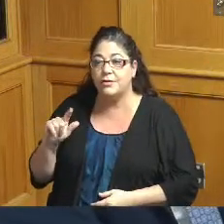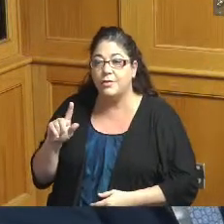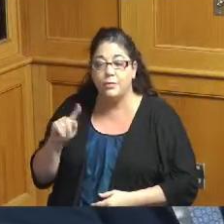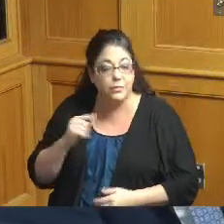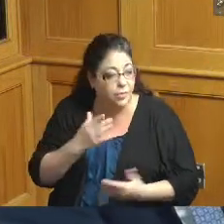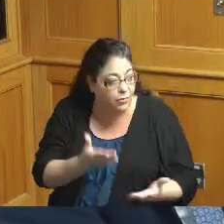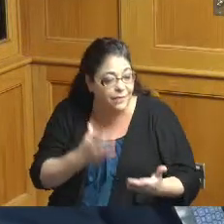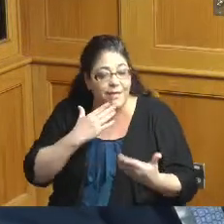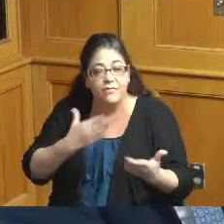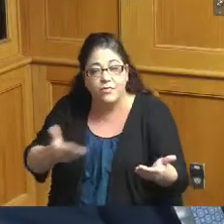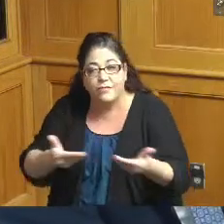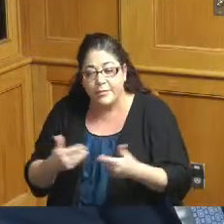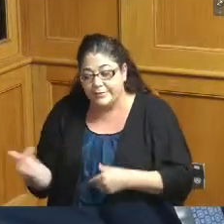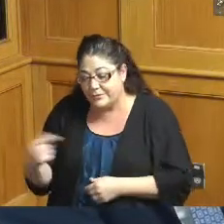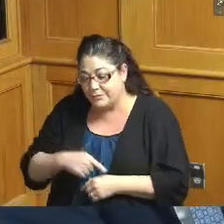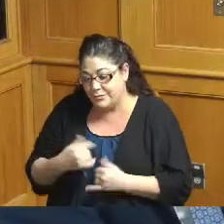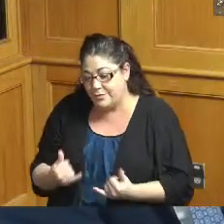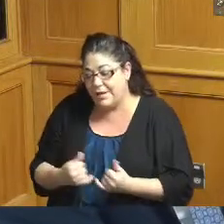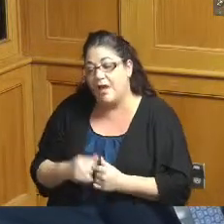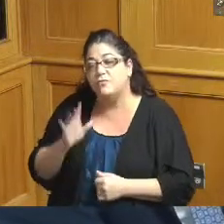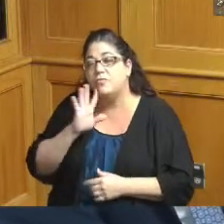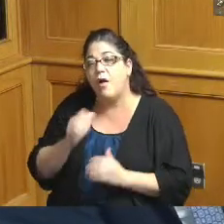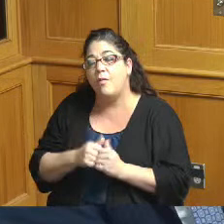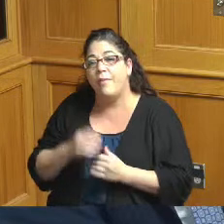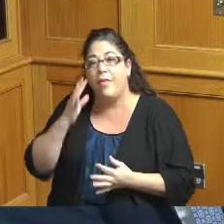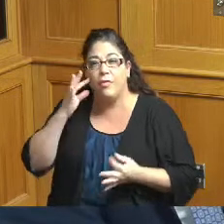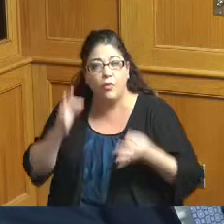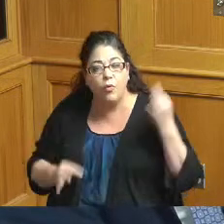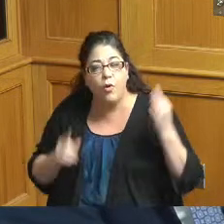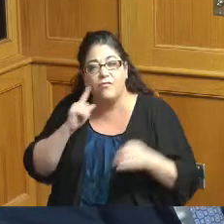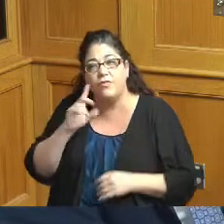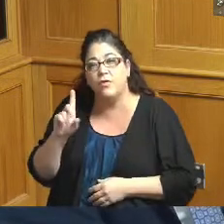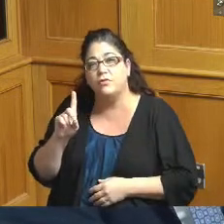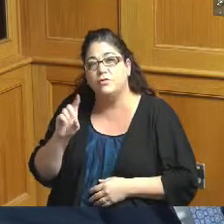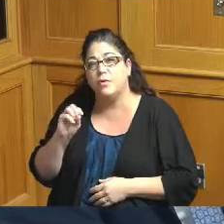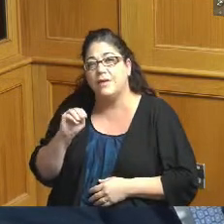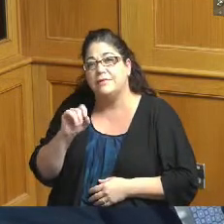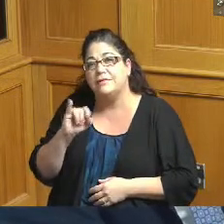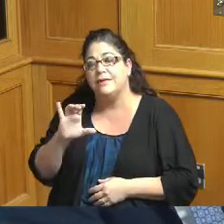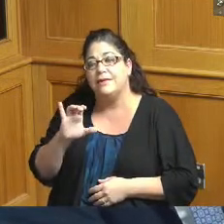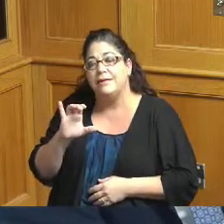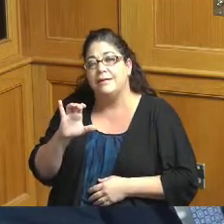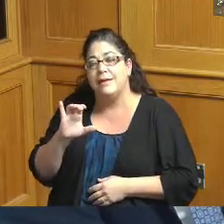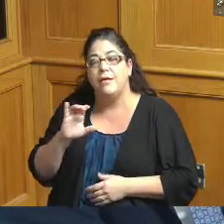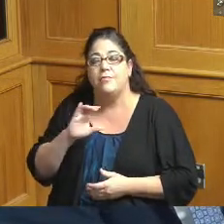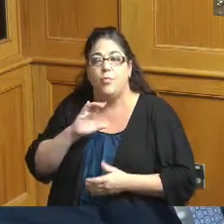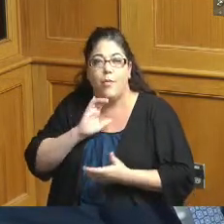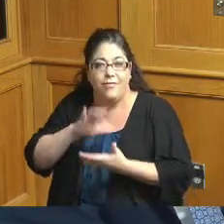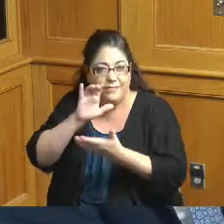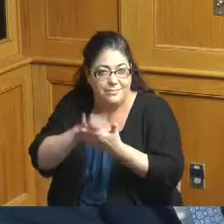the important Domestic Relations 2023 budget I would also like to thank our budget analyst Rob